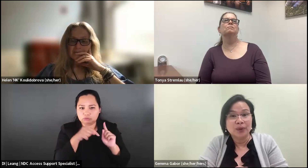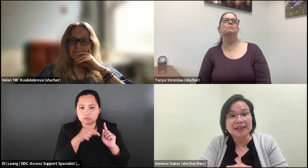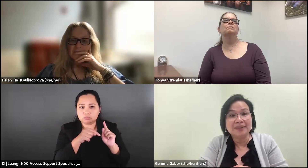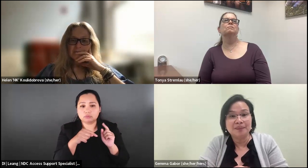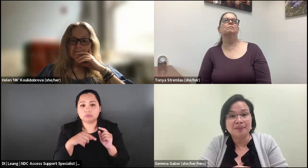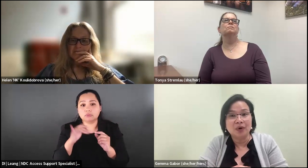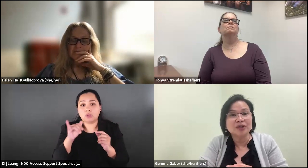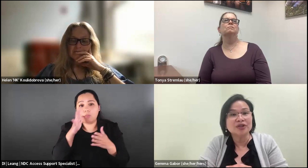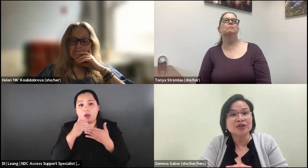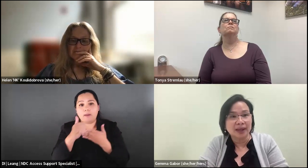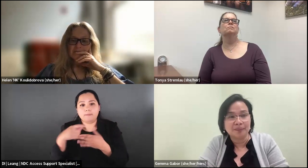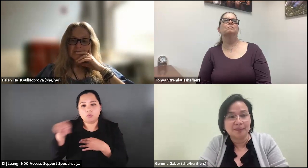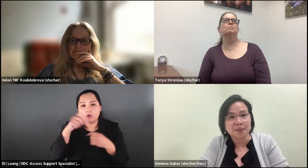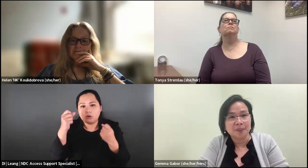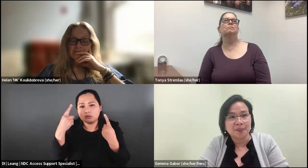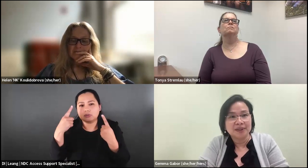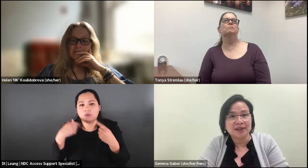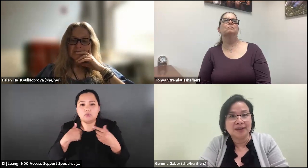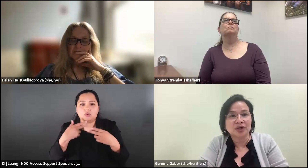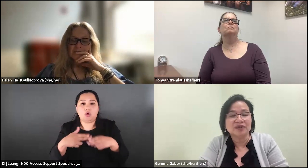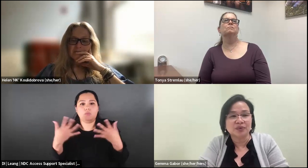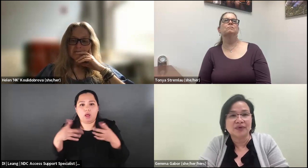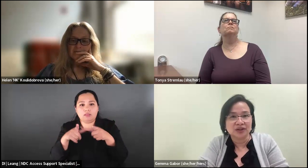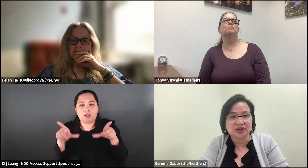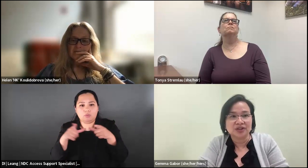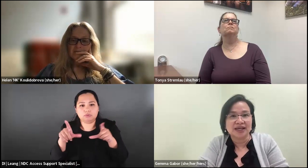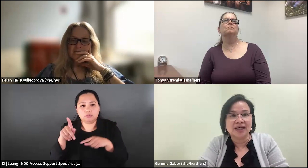will really also help the service providers